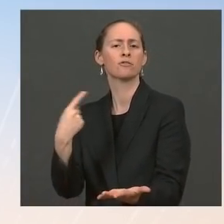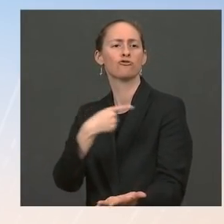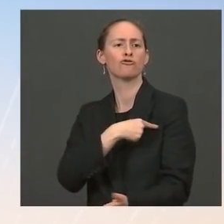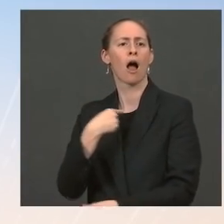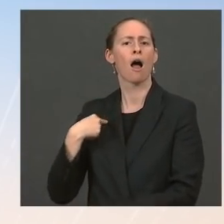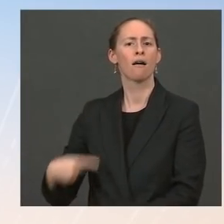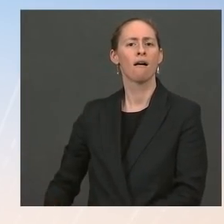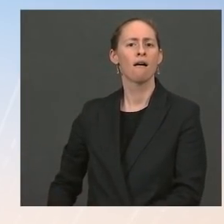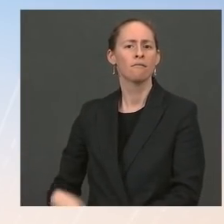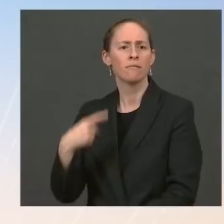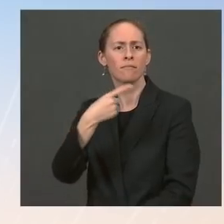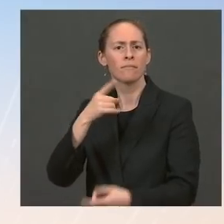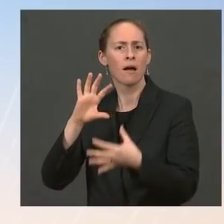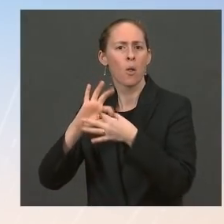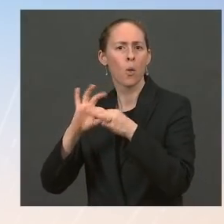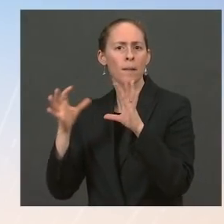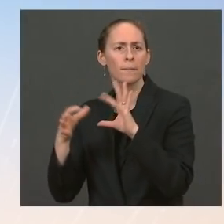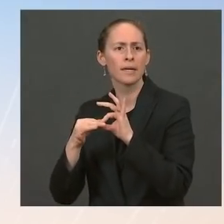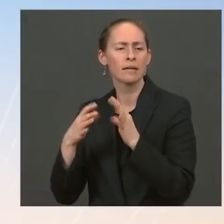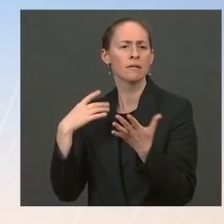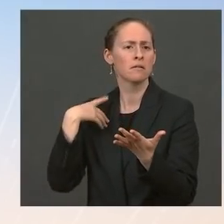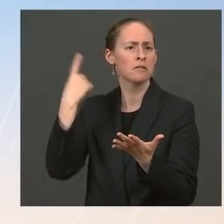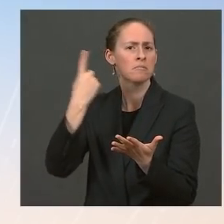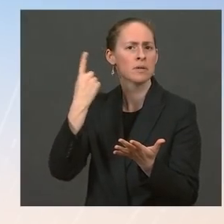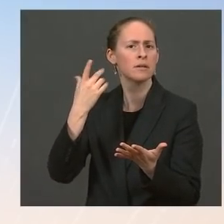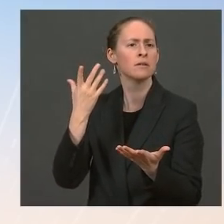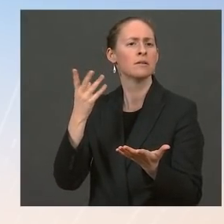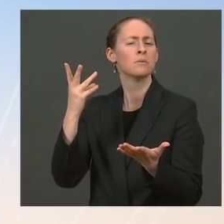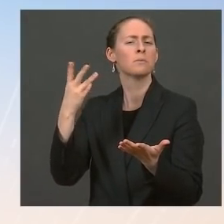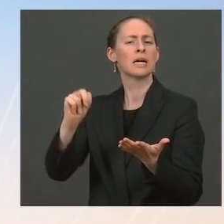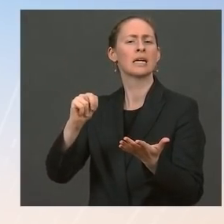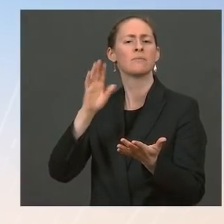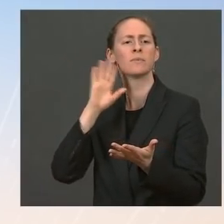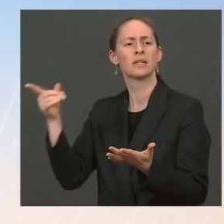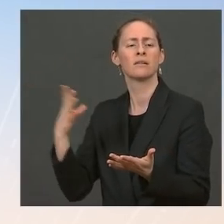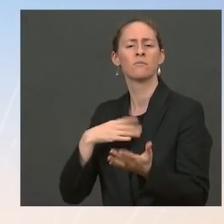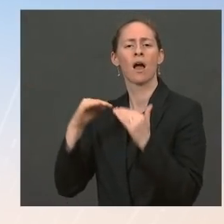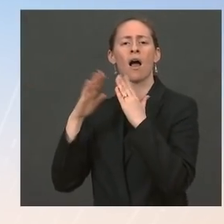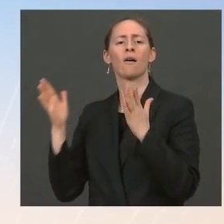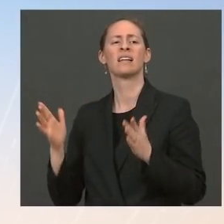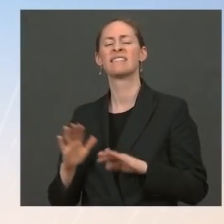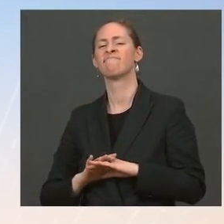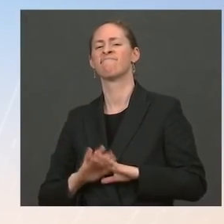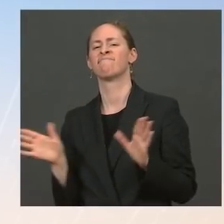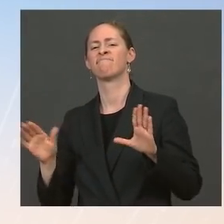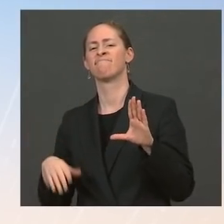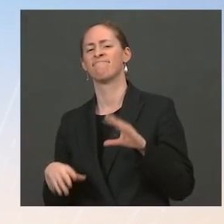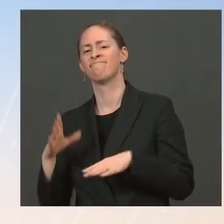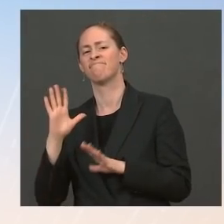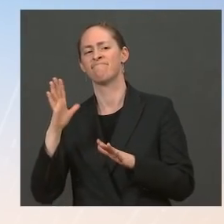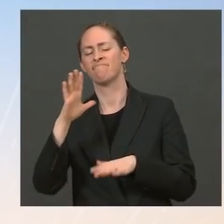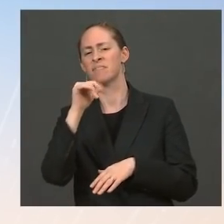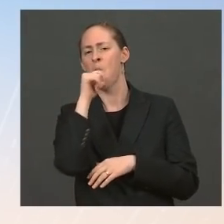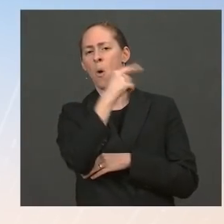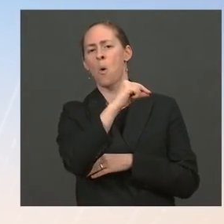would decide about a diplomatic boycott? Is it weeks? Is it months? Would you make a decision closer to the actual date of the Olympics?